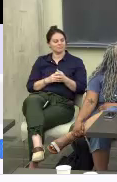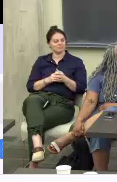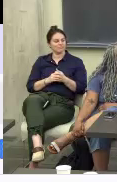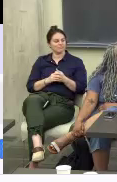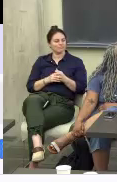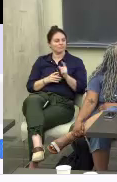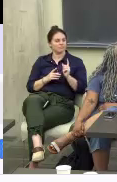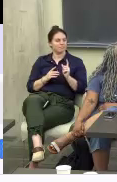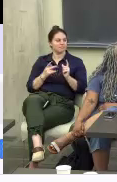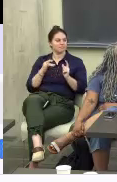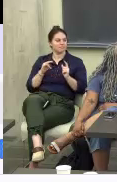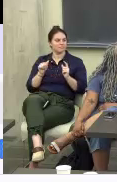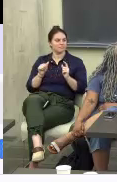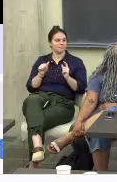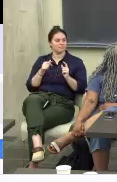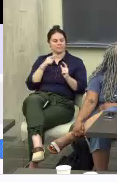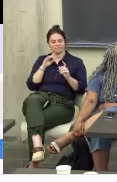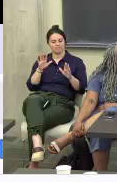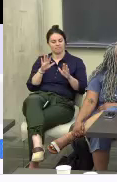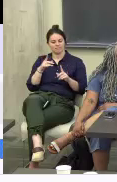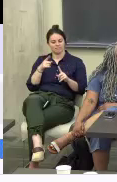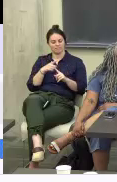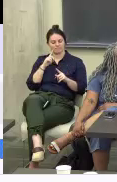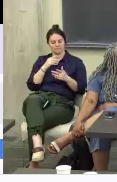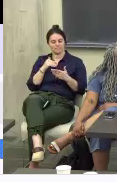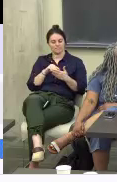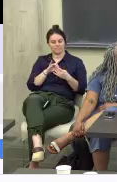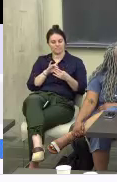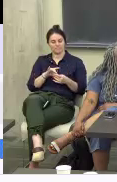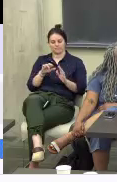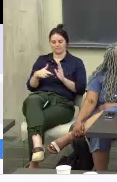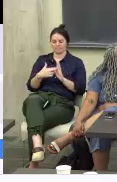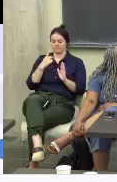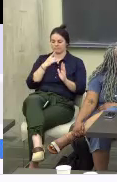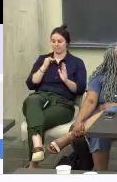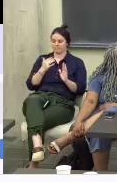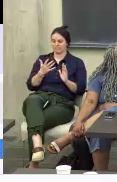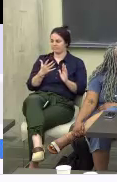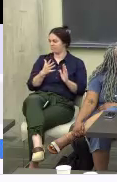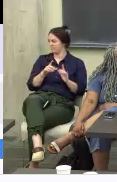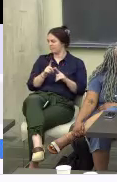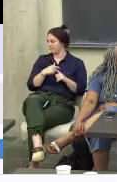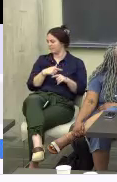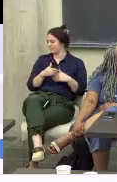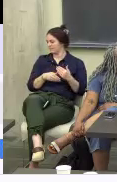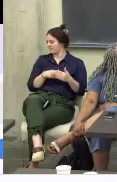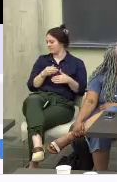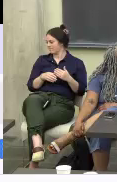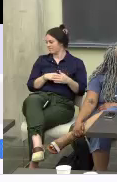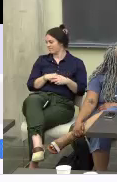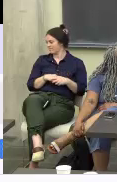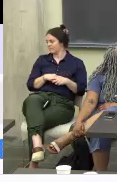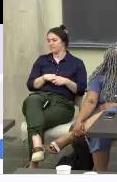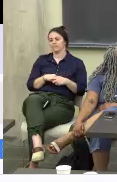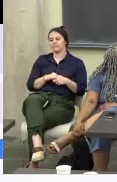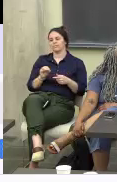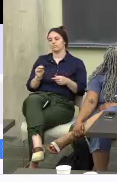again, it ties to what does our role look like? As we move forward. So we talked about maybe we